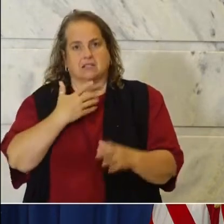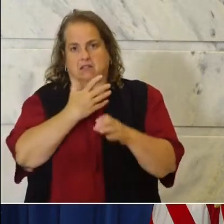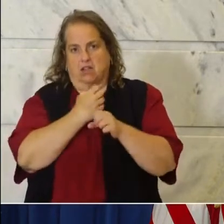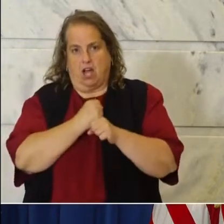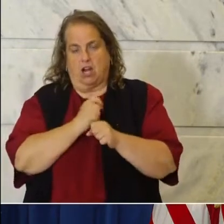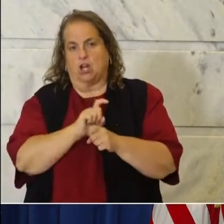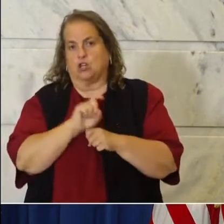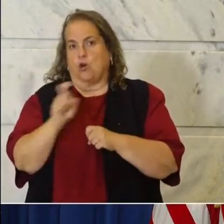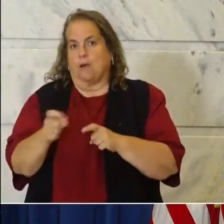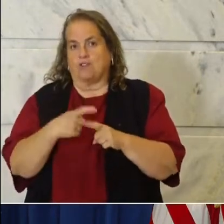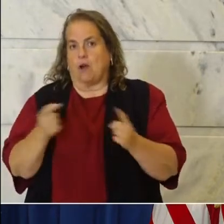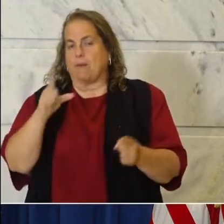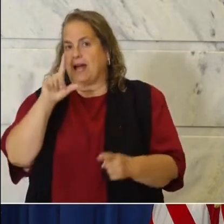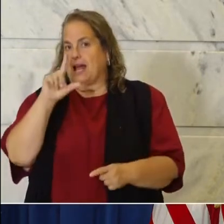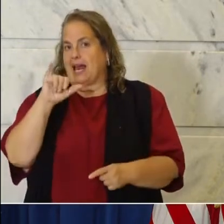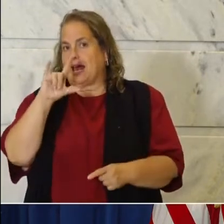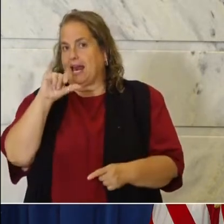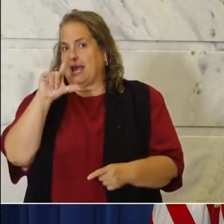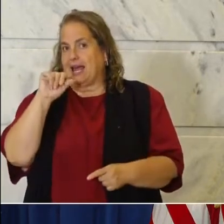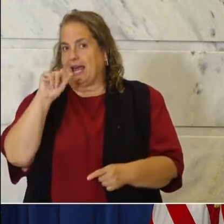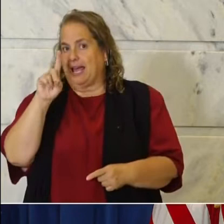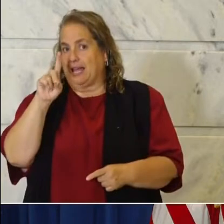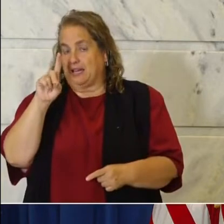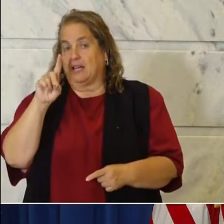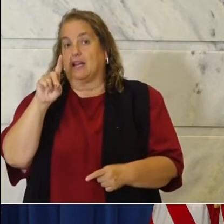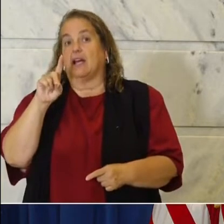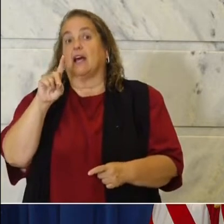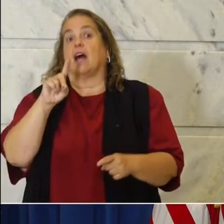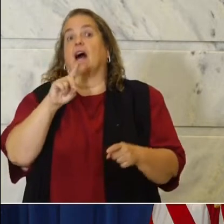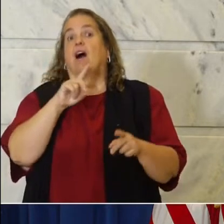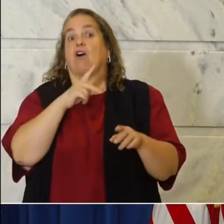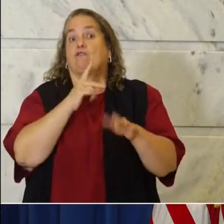Gilead, and we have been distributing that out upon physician request in